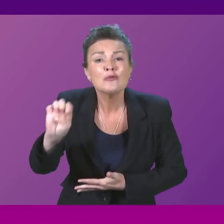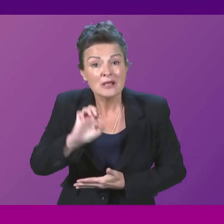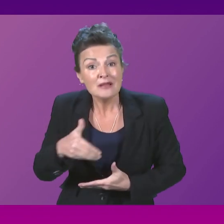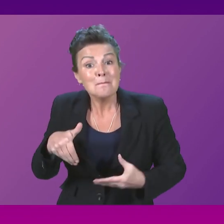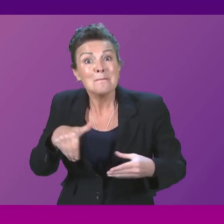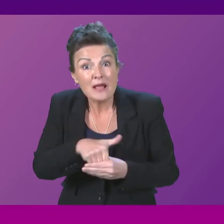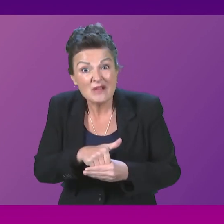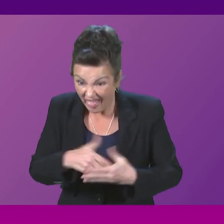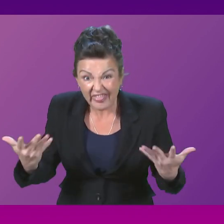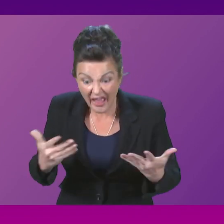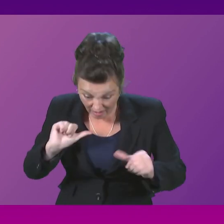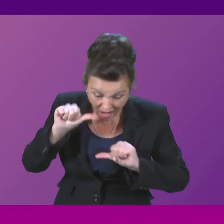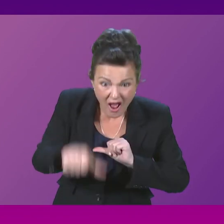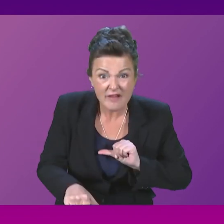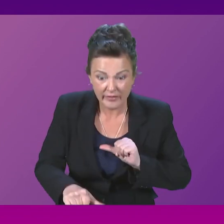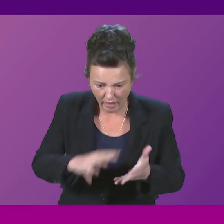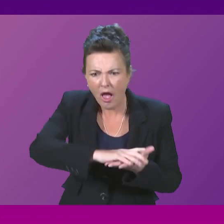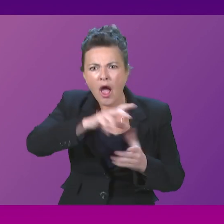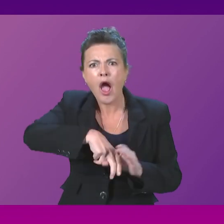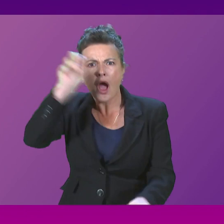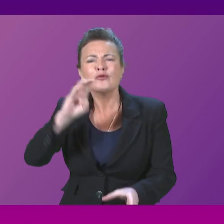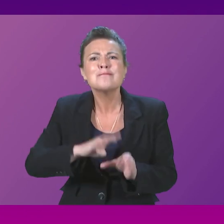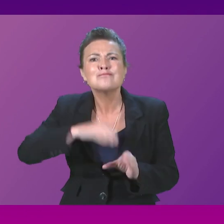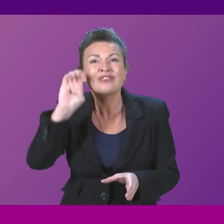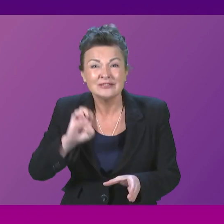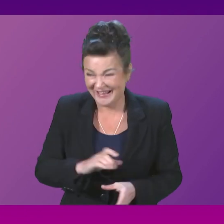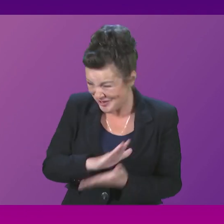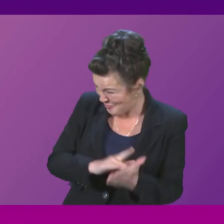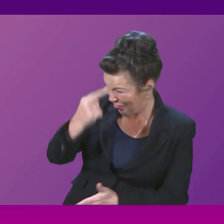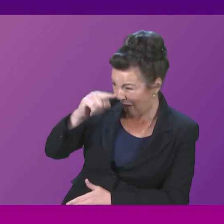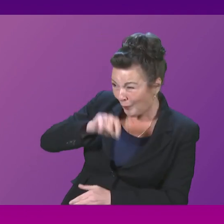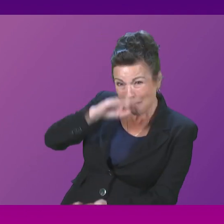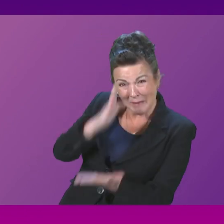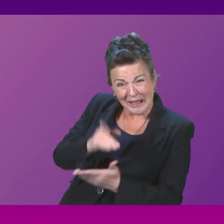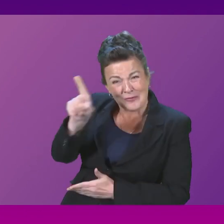went on to take us out of the European Union will not have any credibility whatsoever on